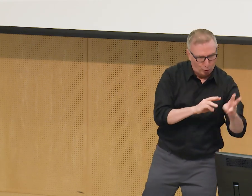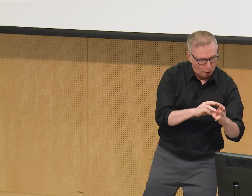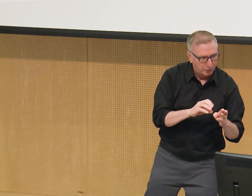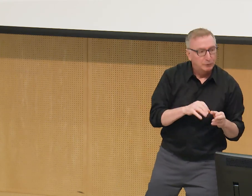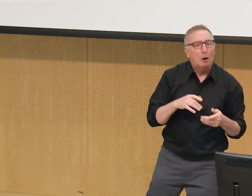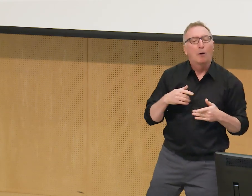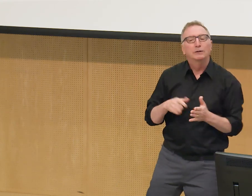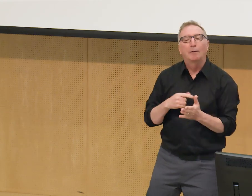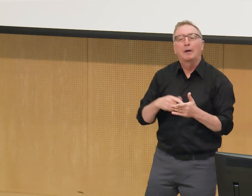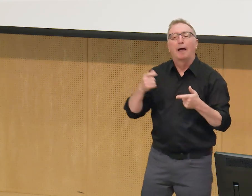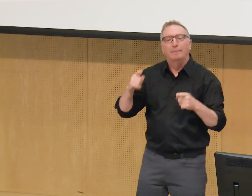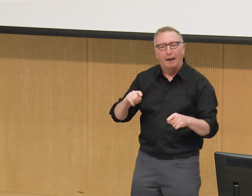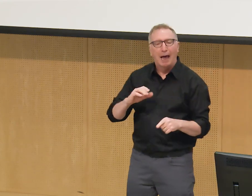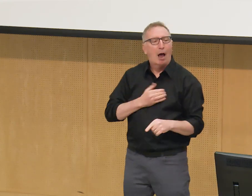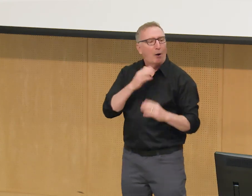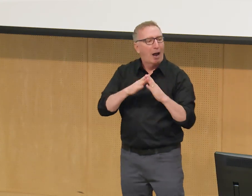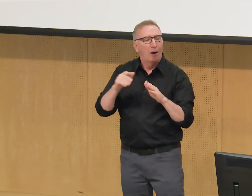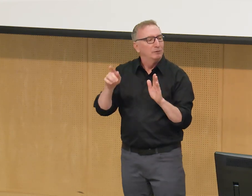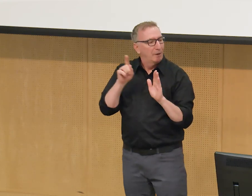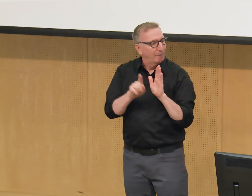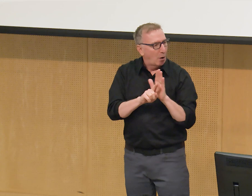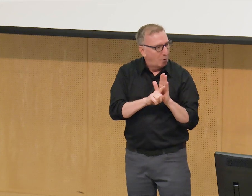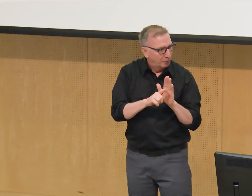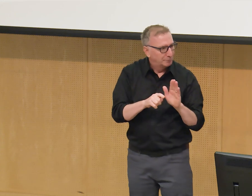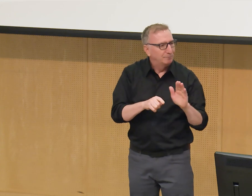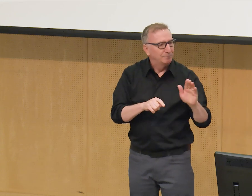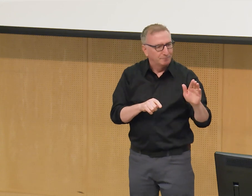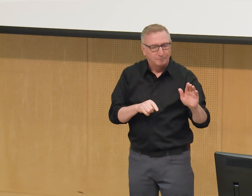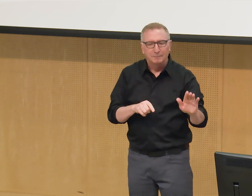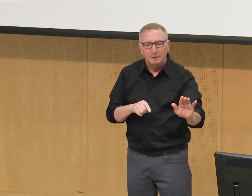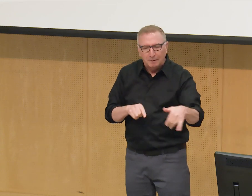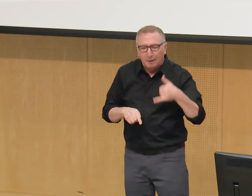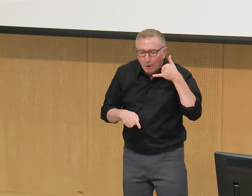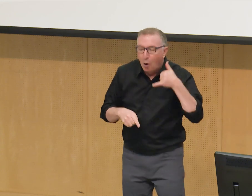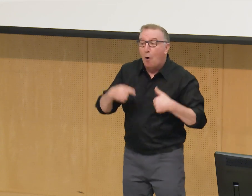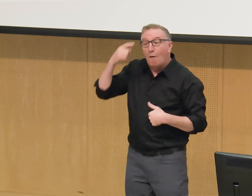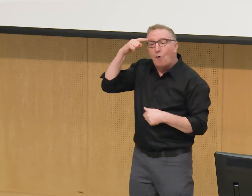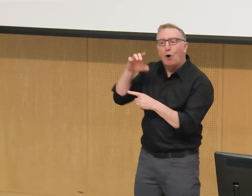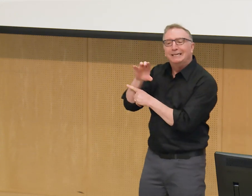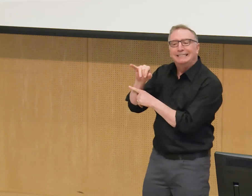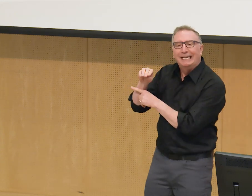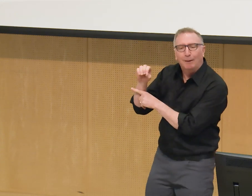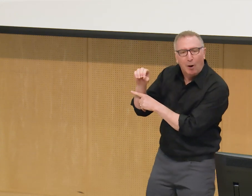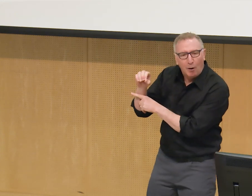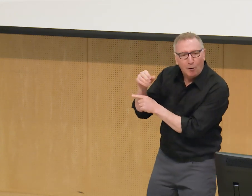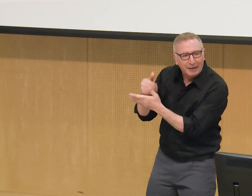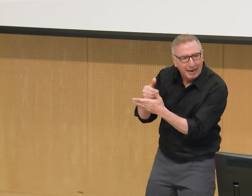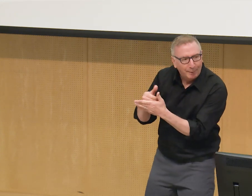And then what we would do is our phone would ring, we'd answer it, and they'd say, "Hi. This is for the Simo residence."